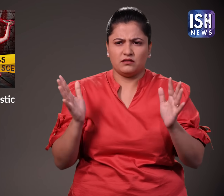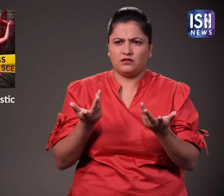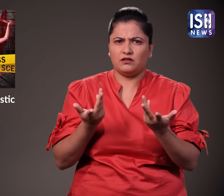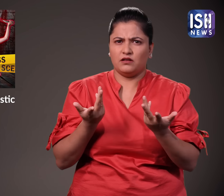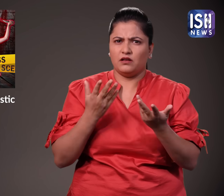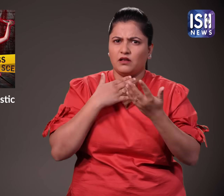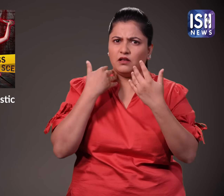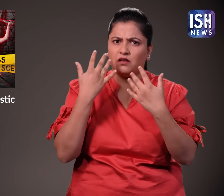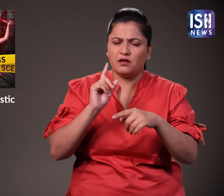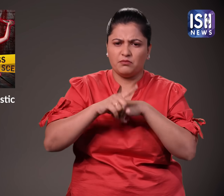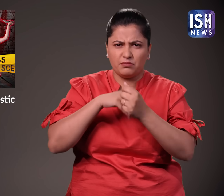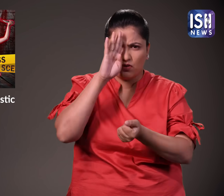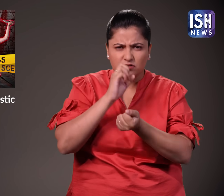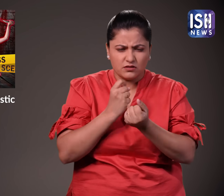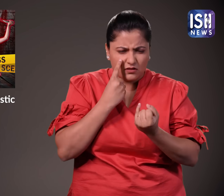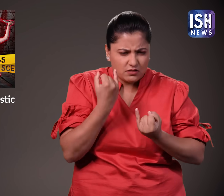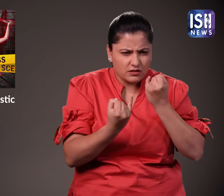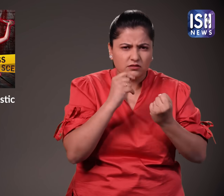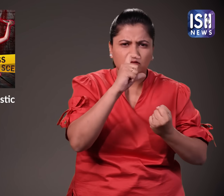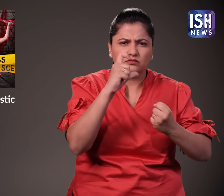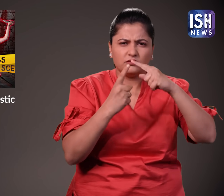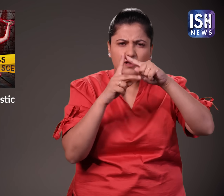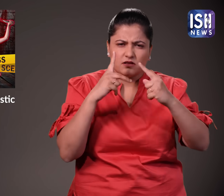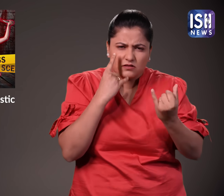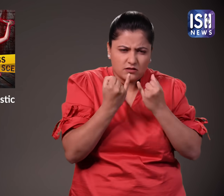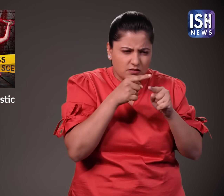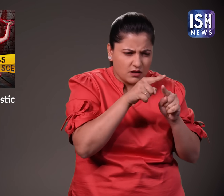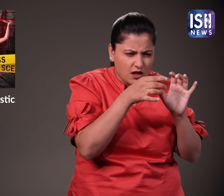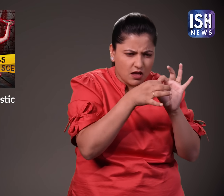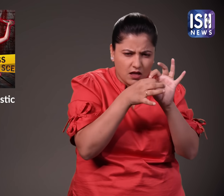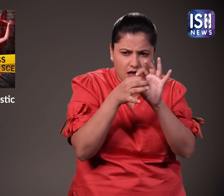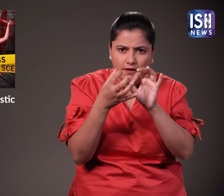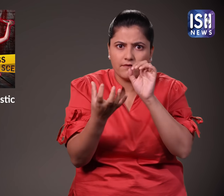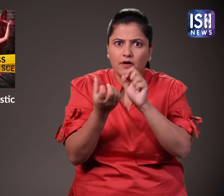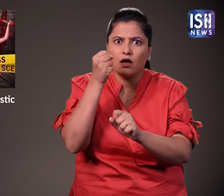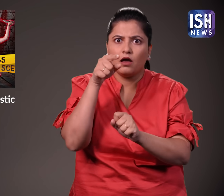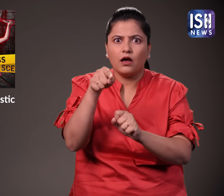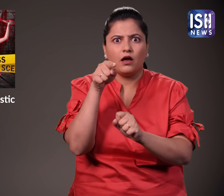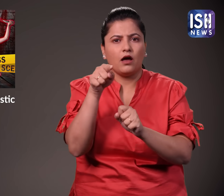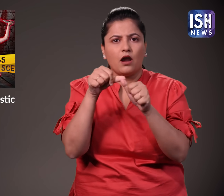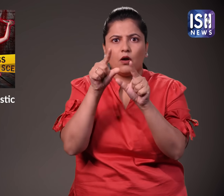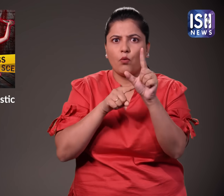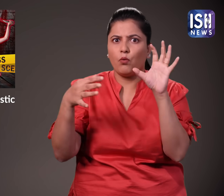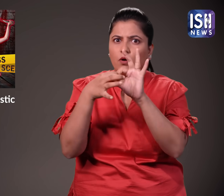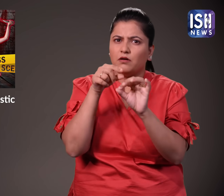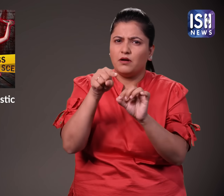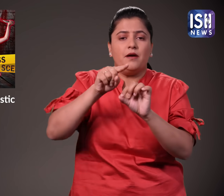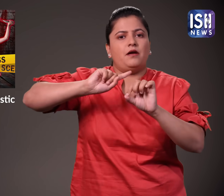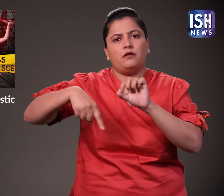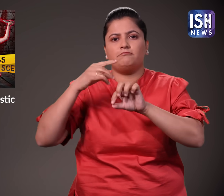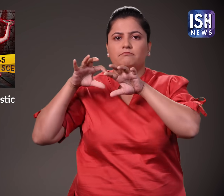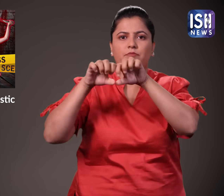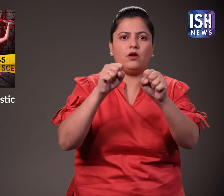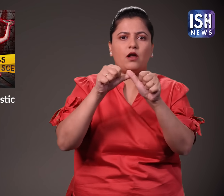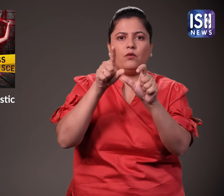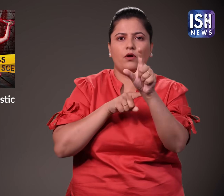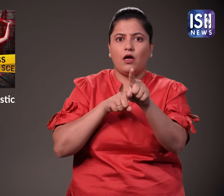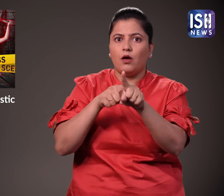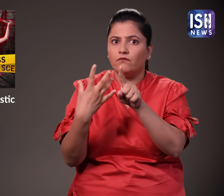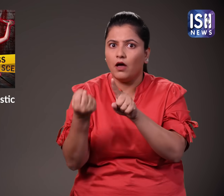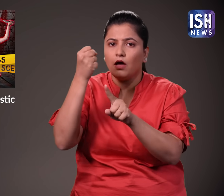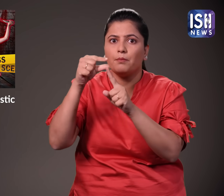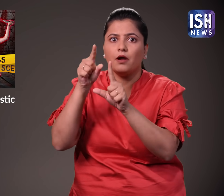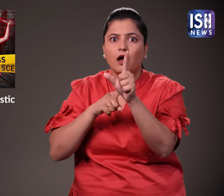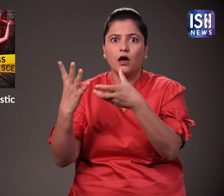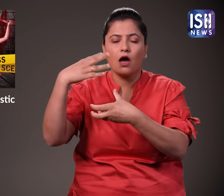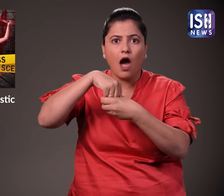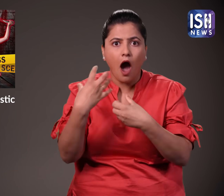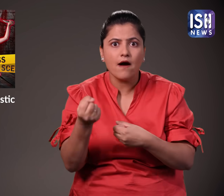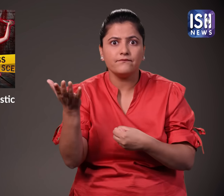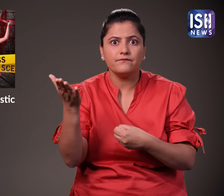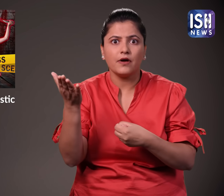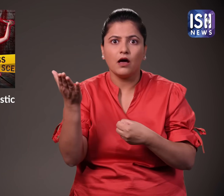Police examined CCTV footage. They eventually arrested Anurag and were shocked to find that Pragati was the mastermind.